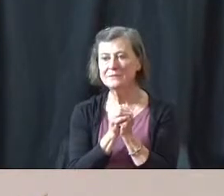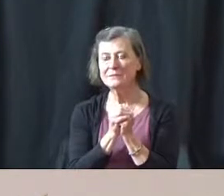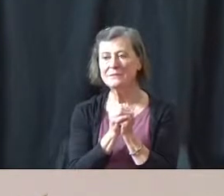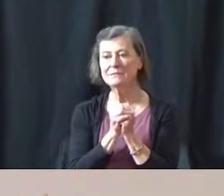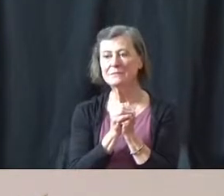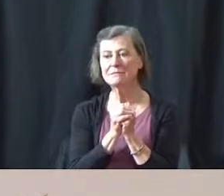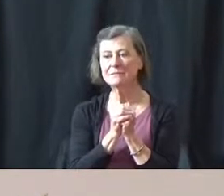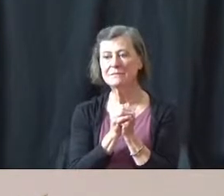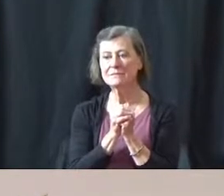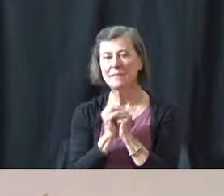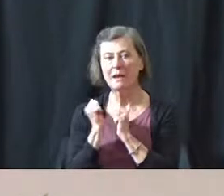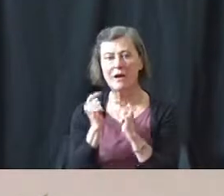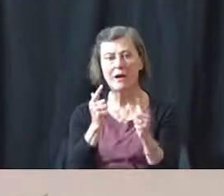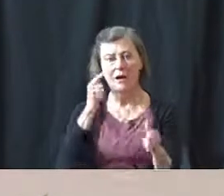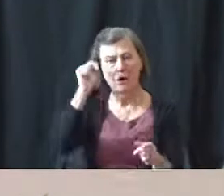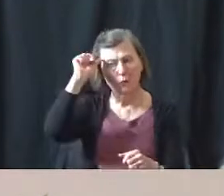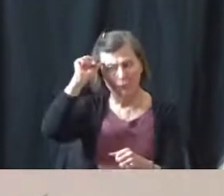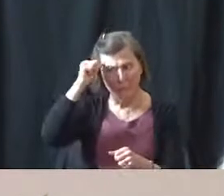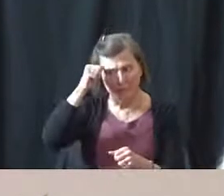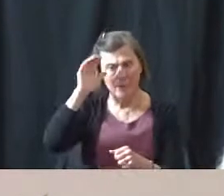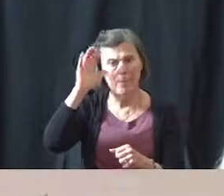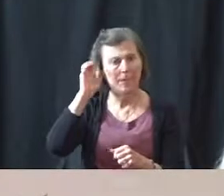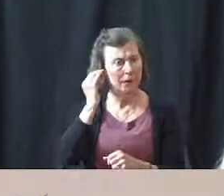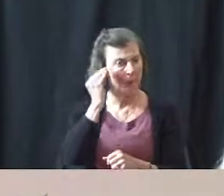Let us all remember to be aware of one another.